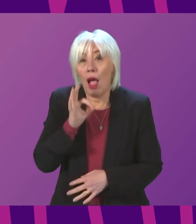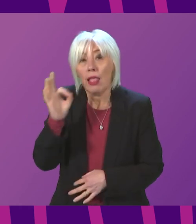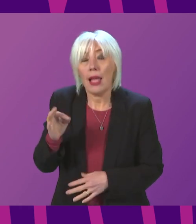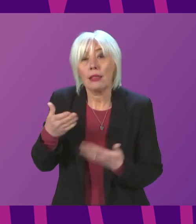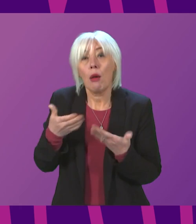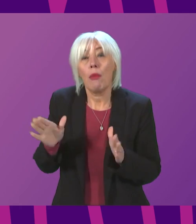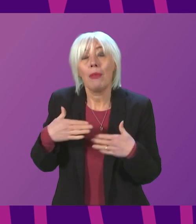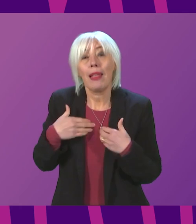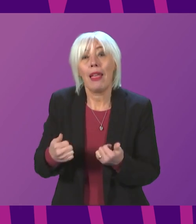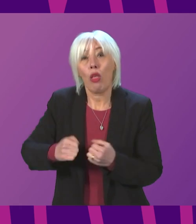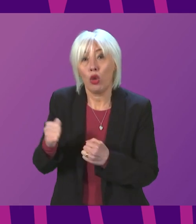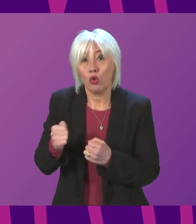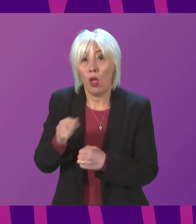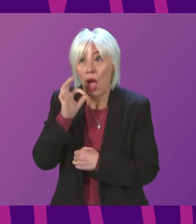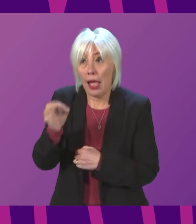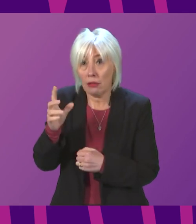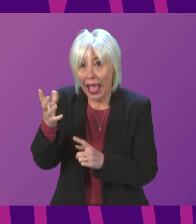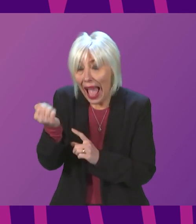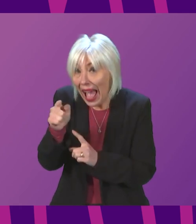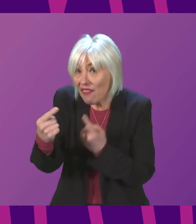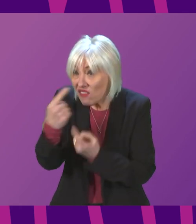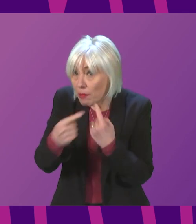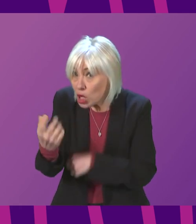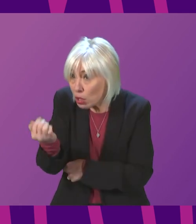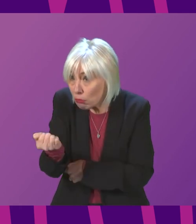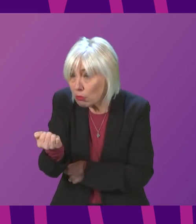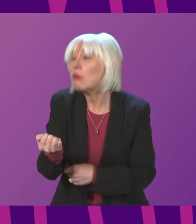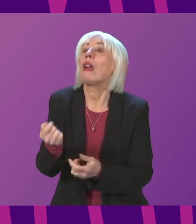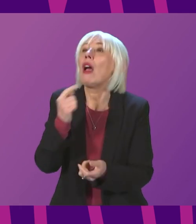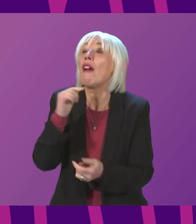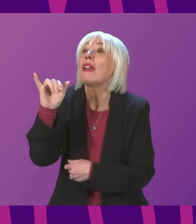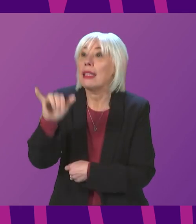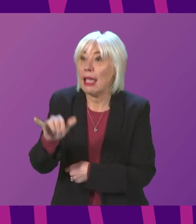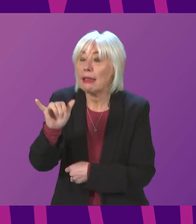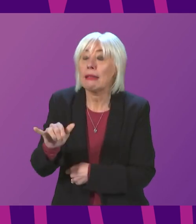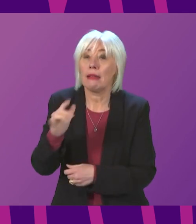see whether we can get that information and, if so, I will ensure that it is published.